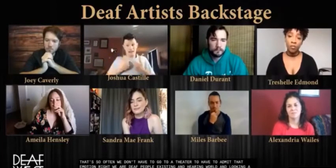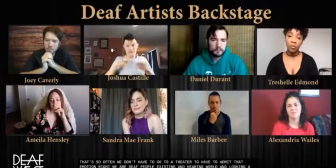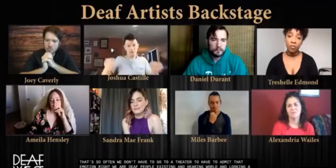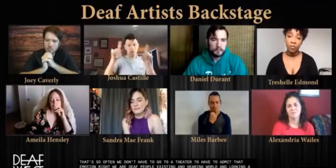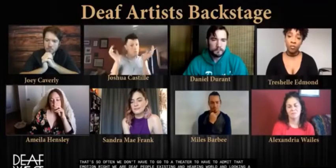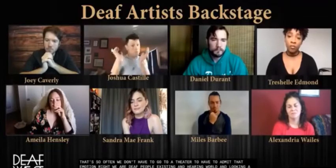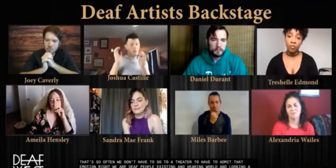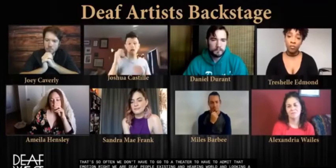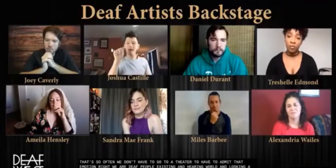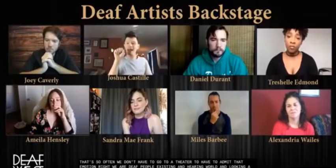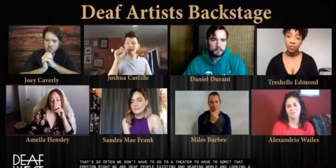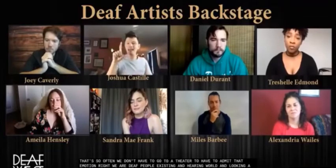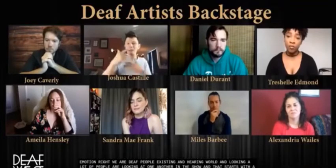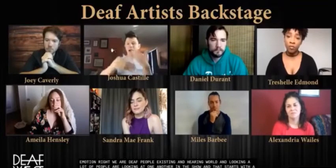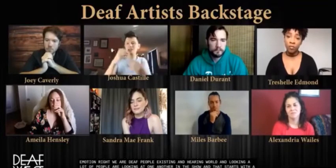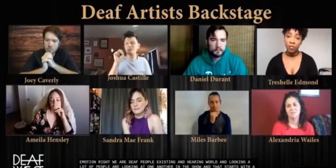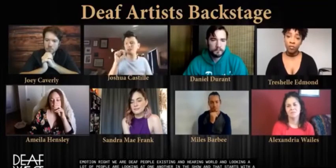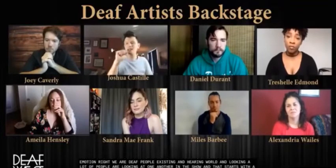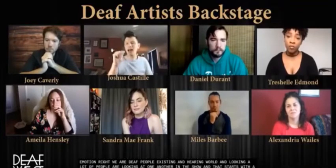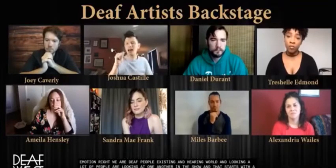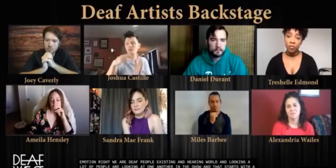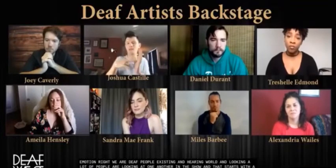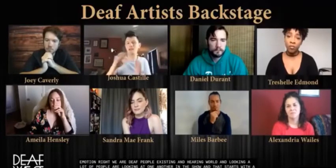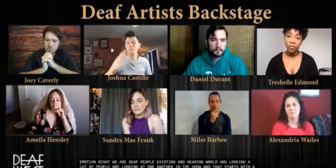Speaking specifically for myself. I can't speak for other cast members.